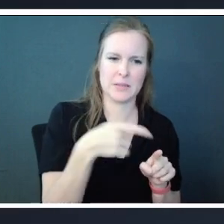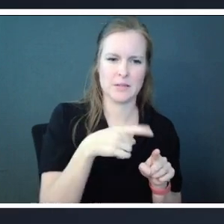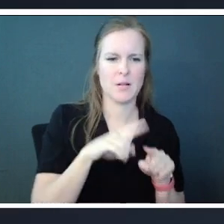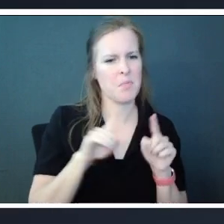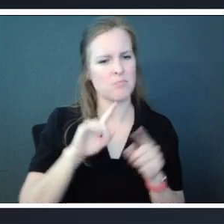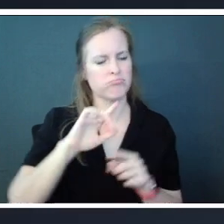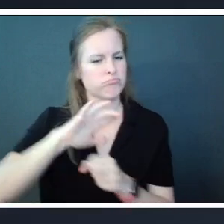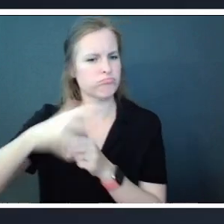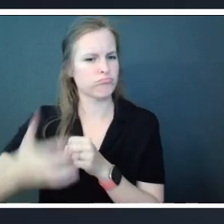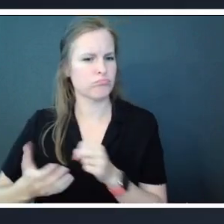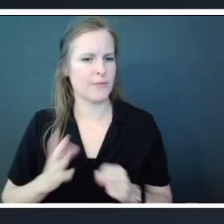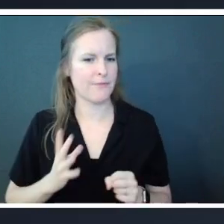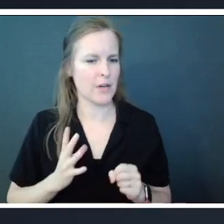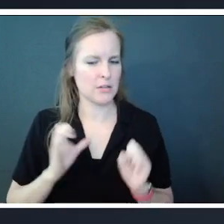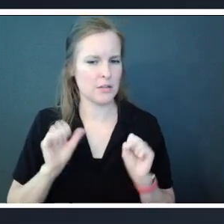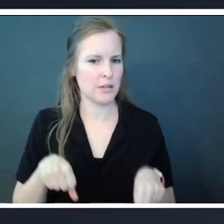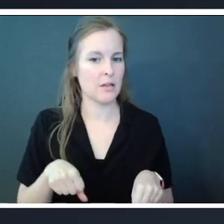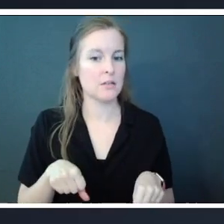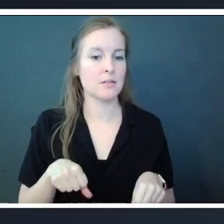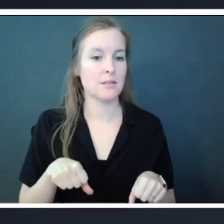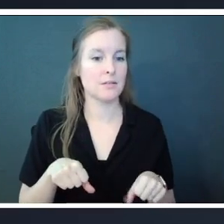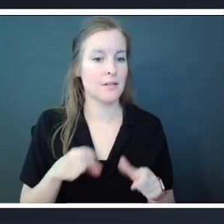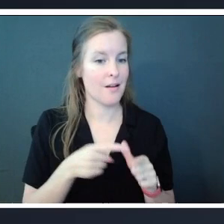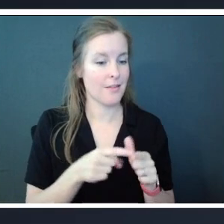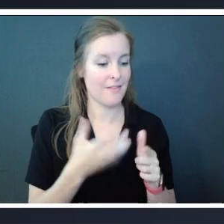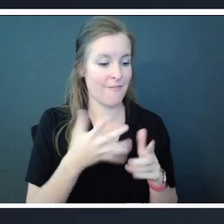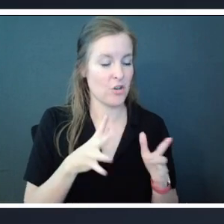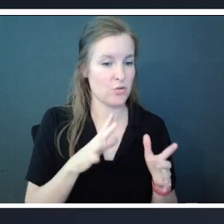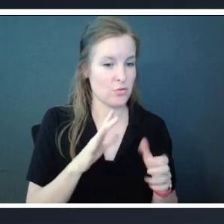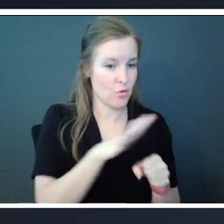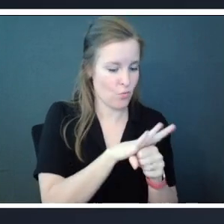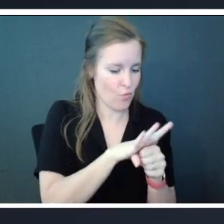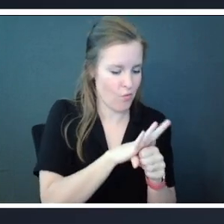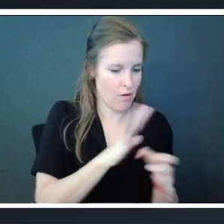that to actions. The things they can do. And that's one of our activity sheets that you can